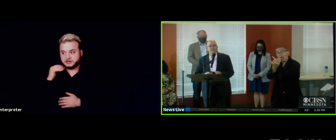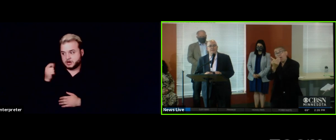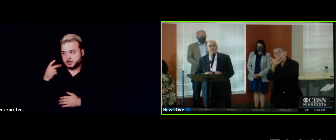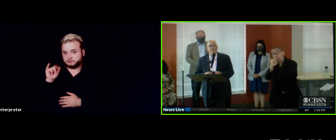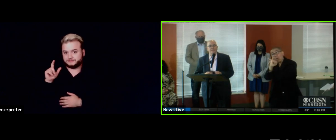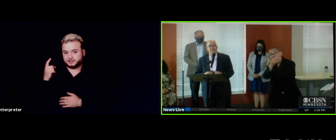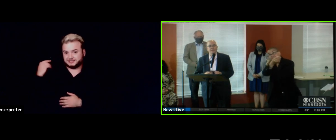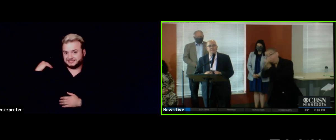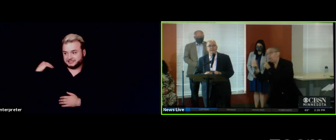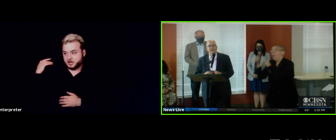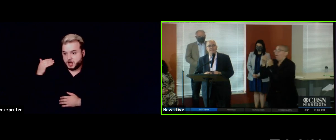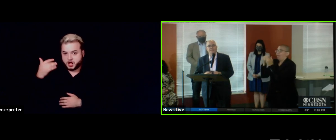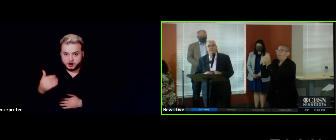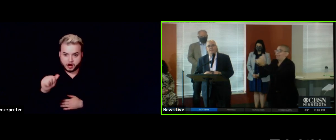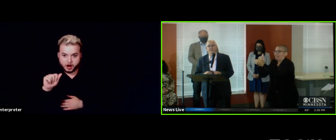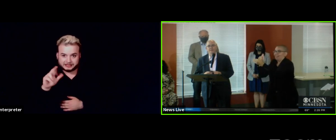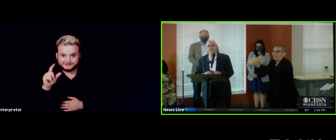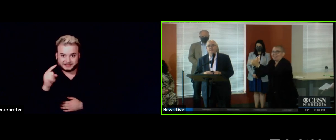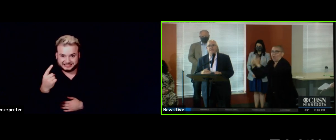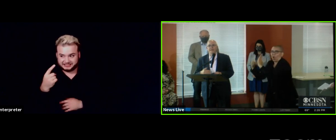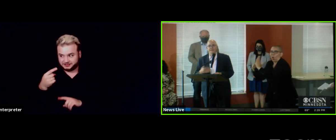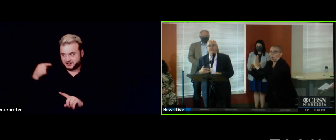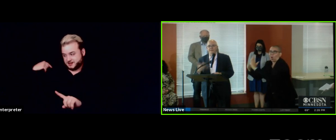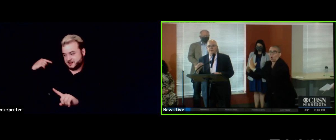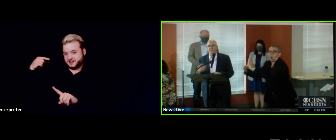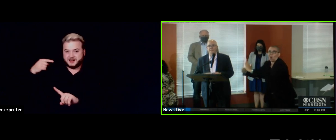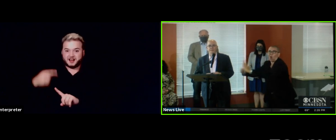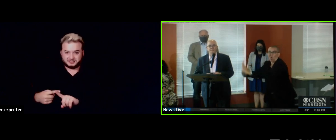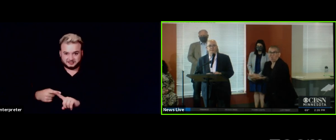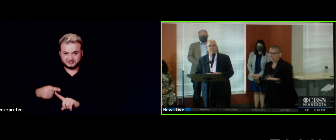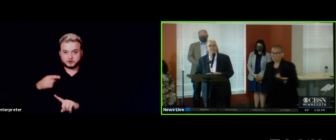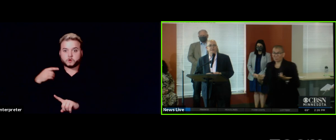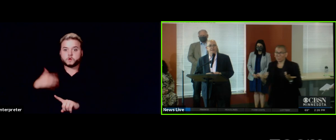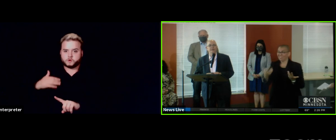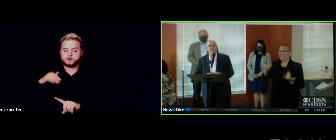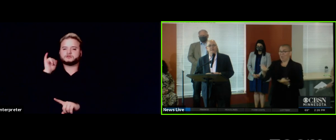mentioned, the real impact of September 1st after that $600 plus up is gone.